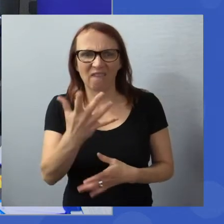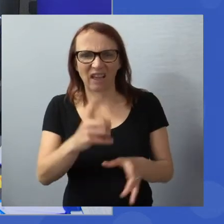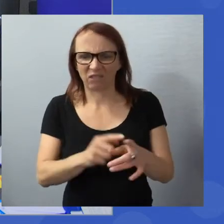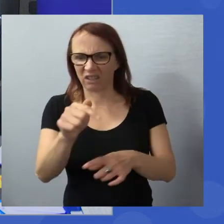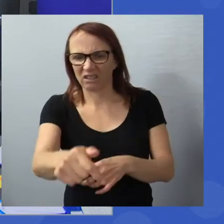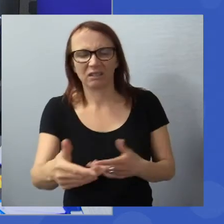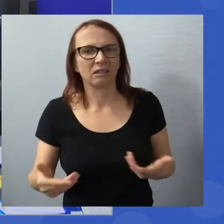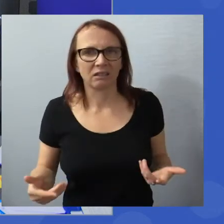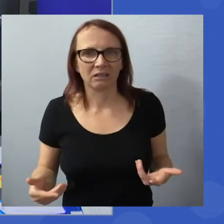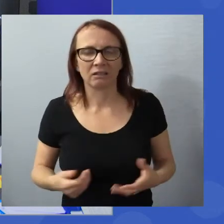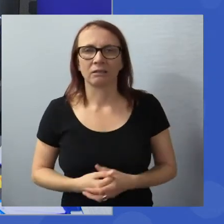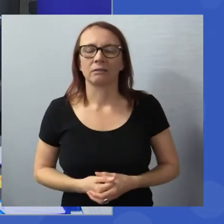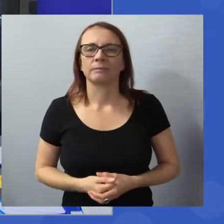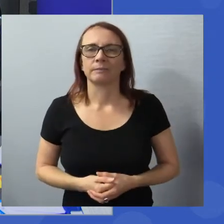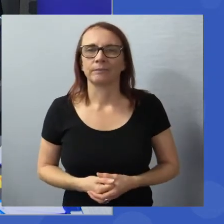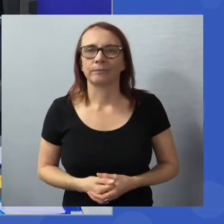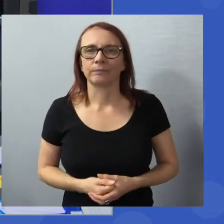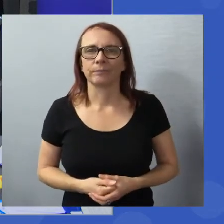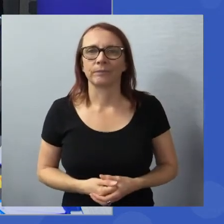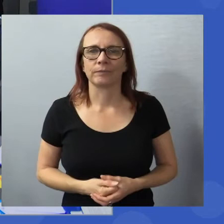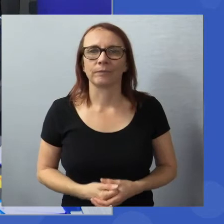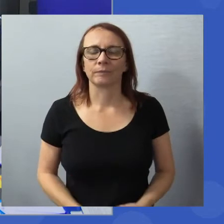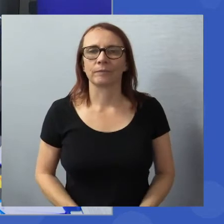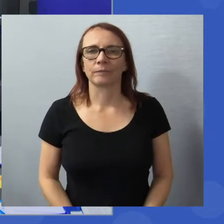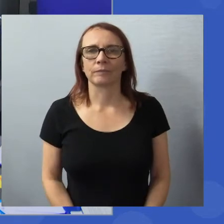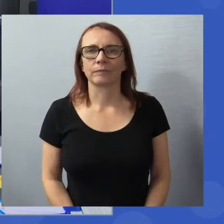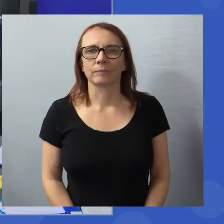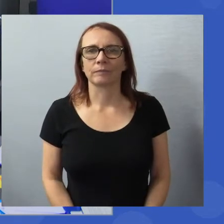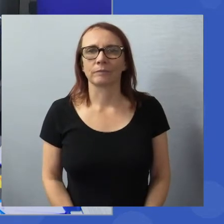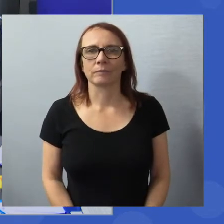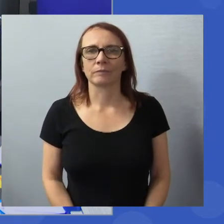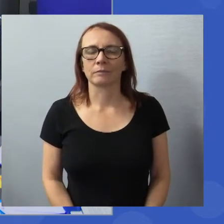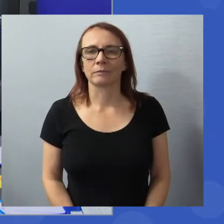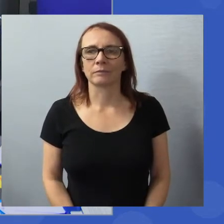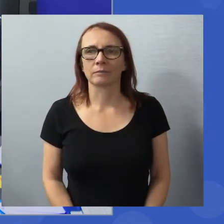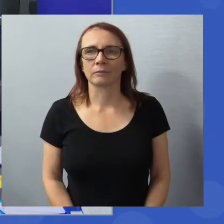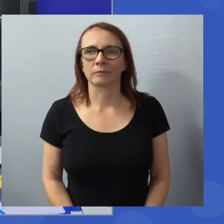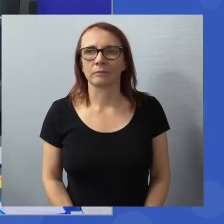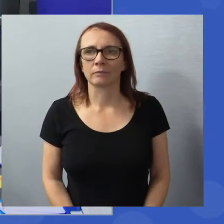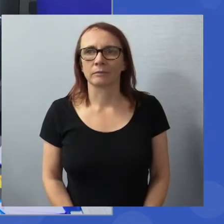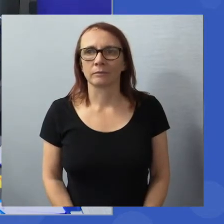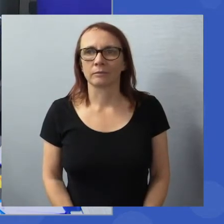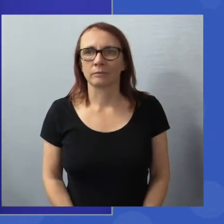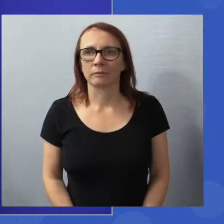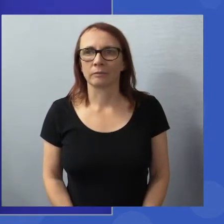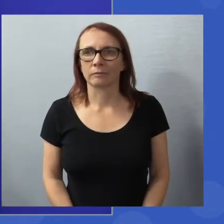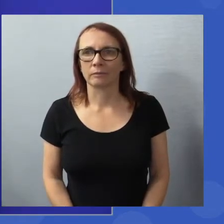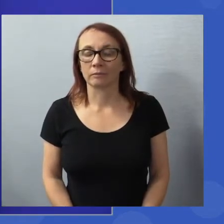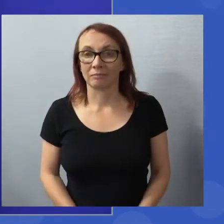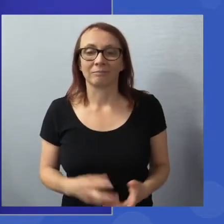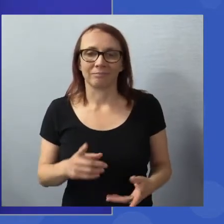yeah great question so the idea is that that's what happens at elections but